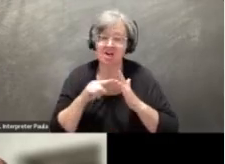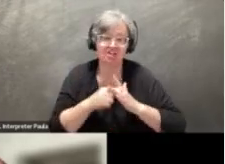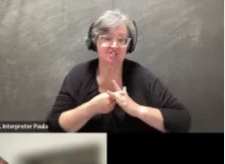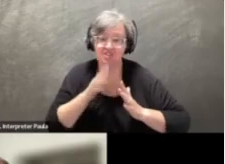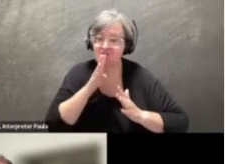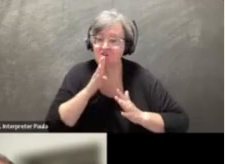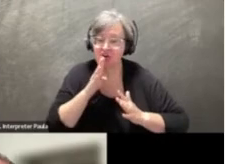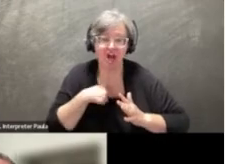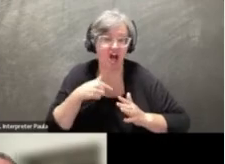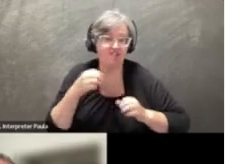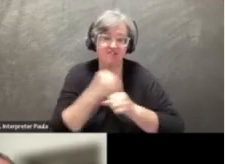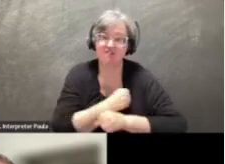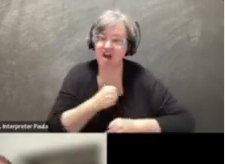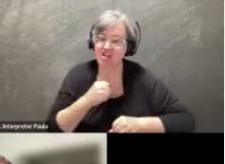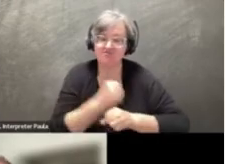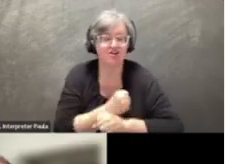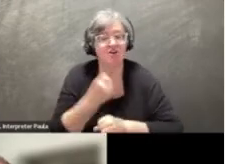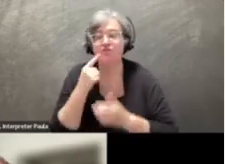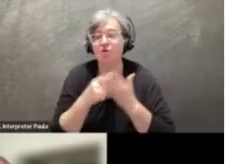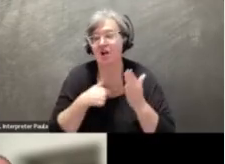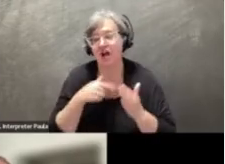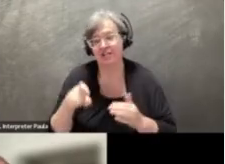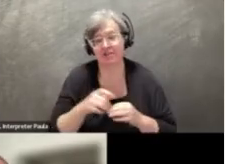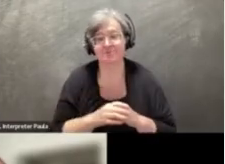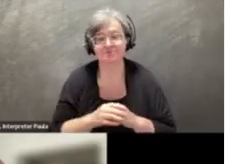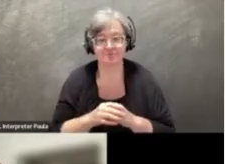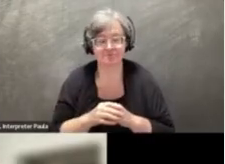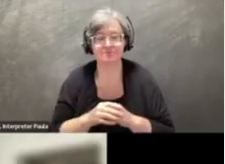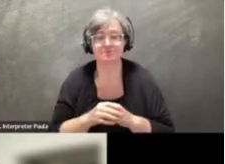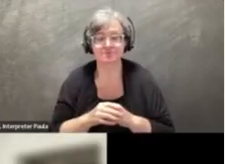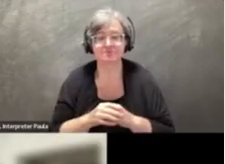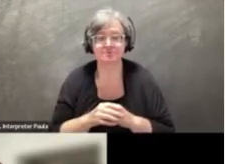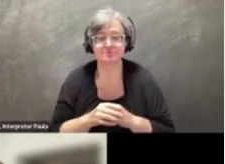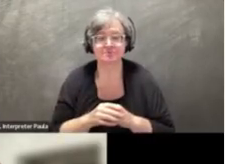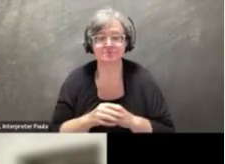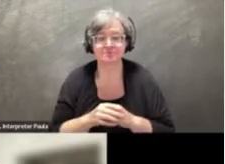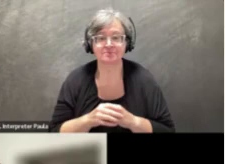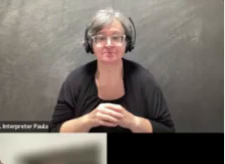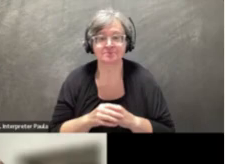have to fight for what I needed. And I was gonna be seen as the